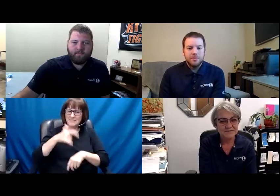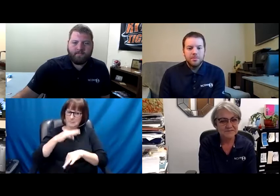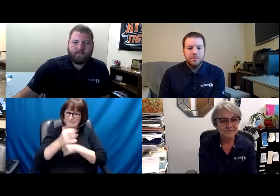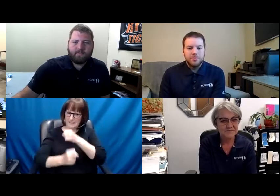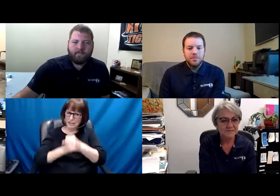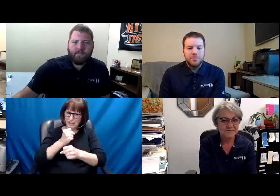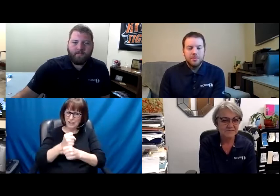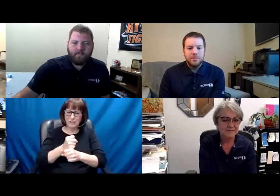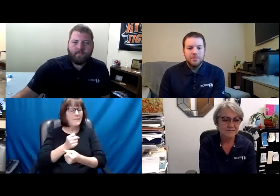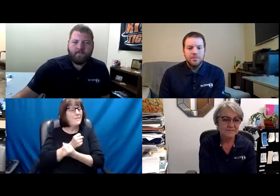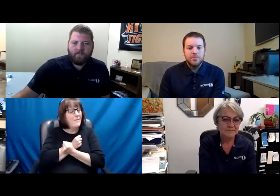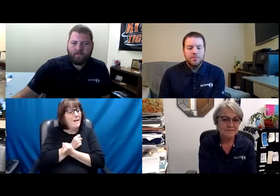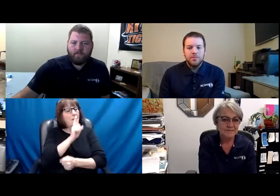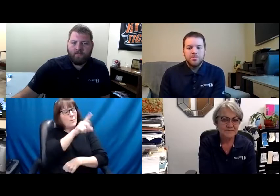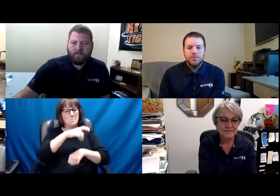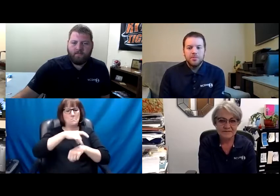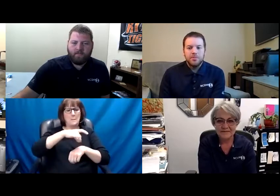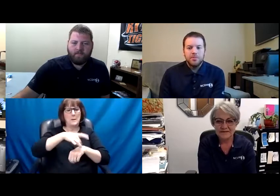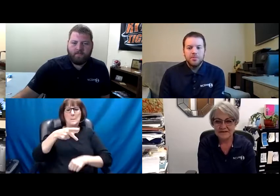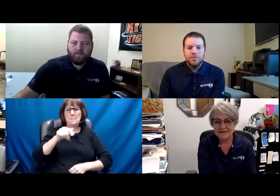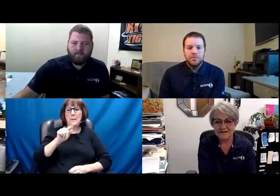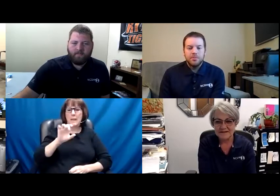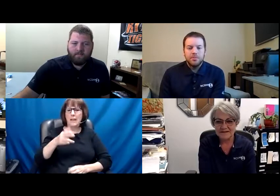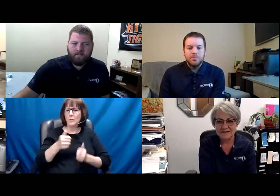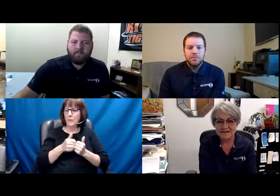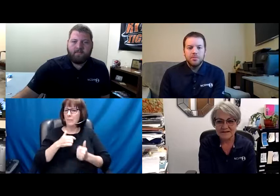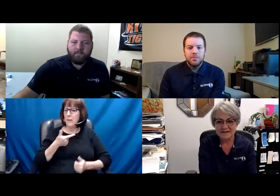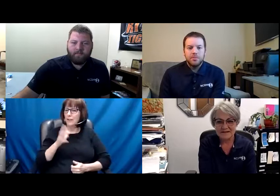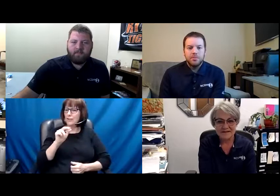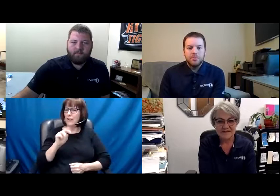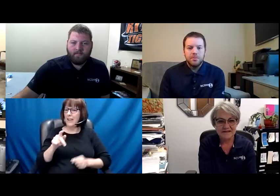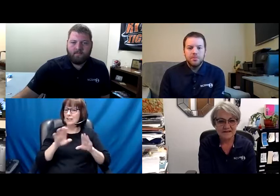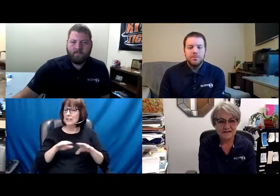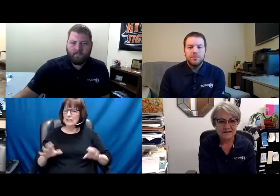go the pumpkin patch with my grandkids to search for that perfect pumpkin for carving